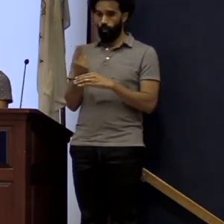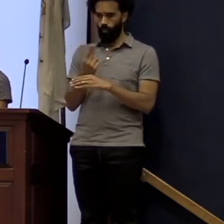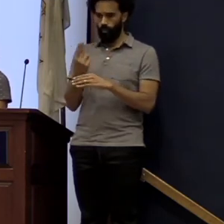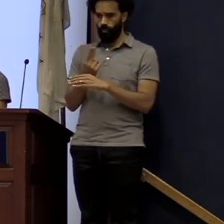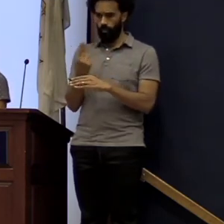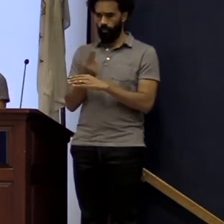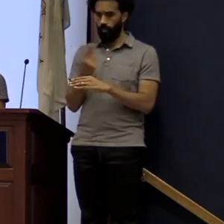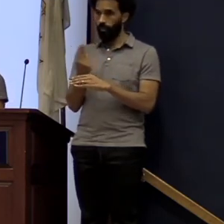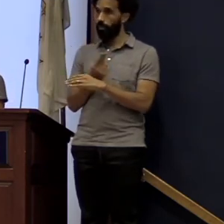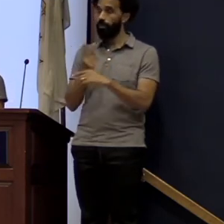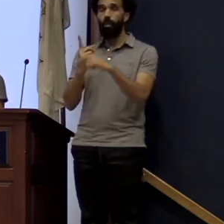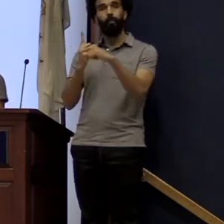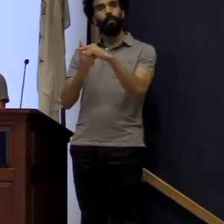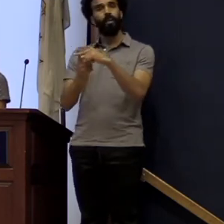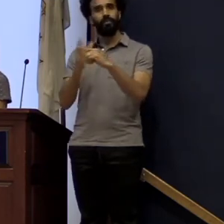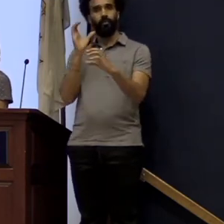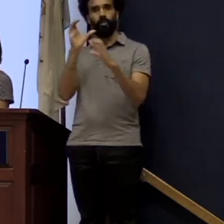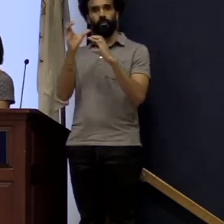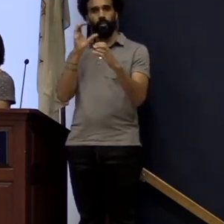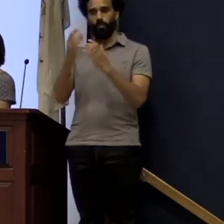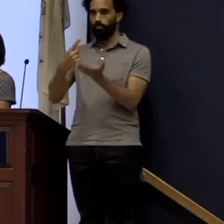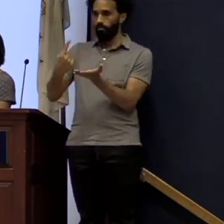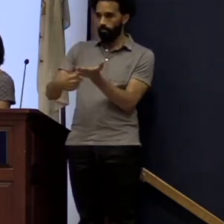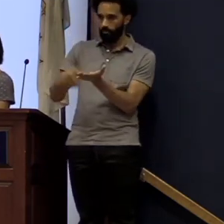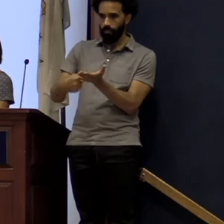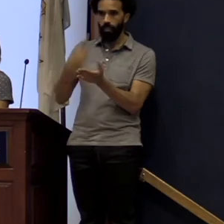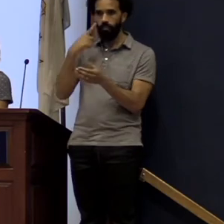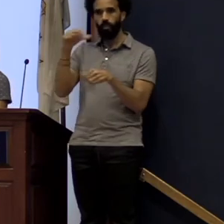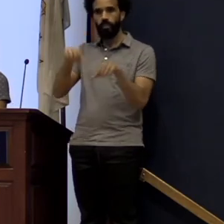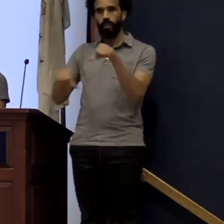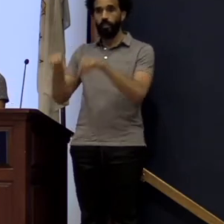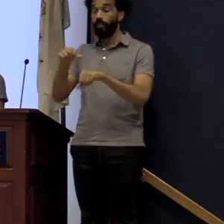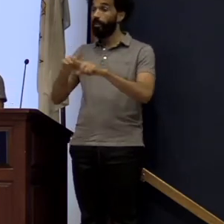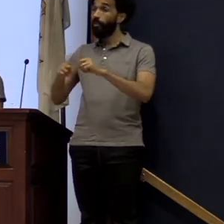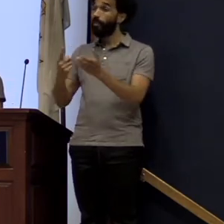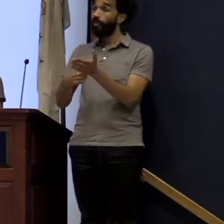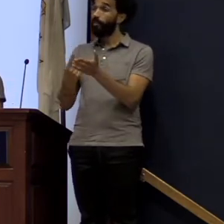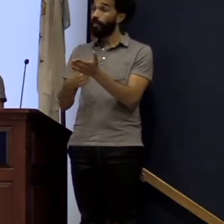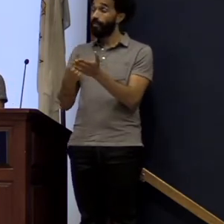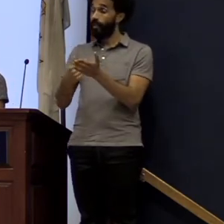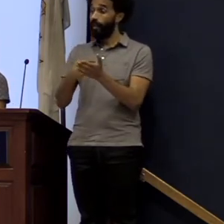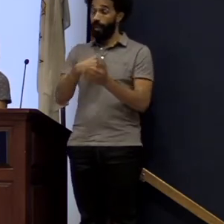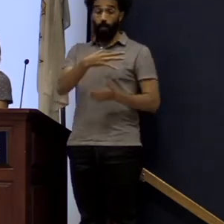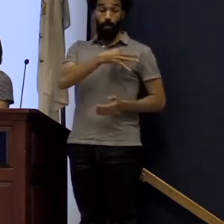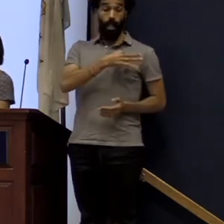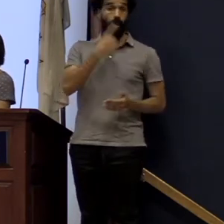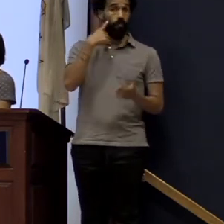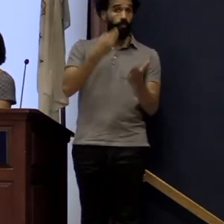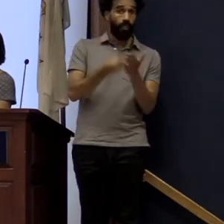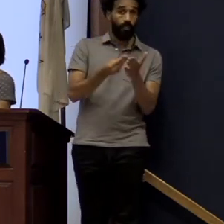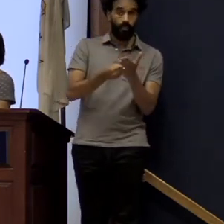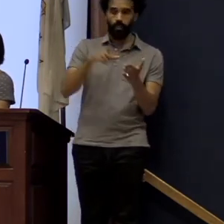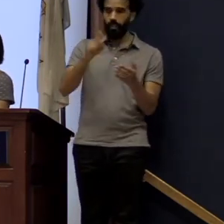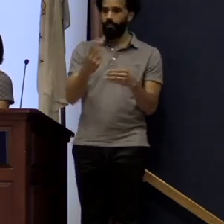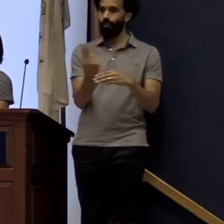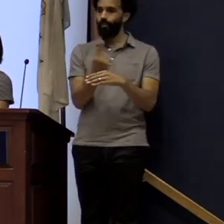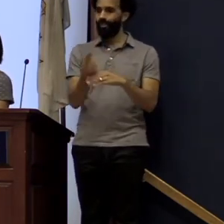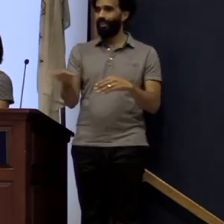positive way but sometimes for funding you need to use these words of low-income